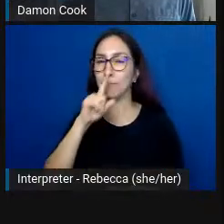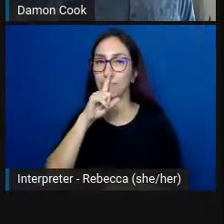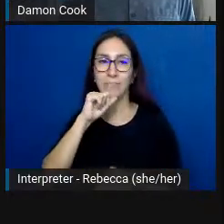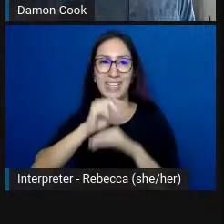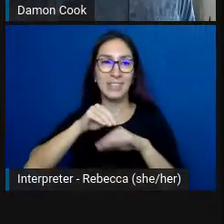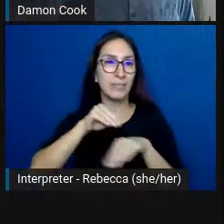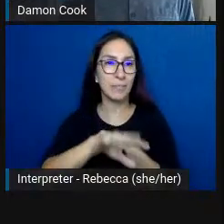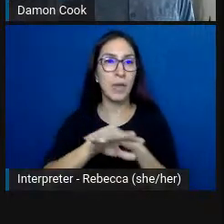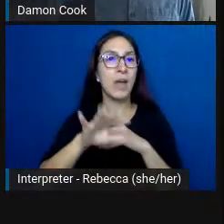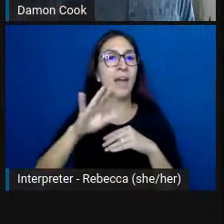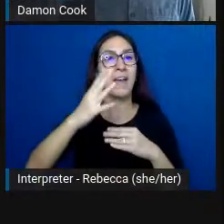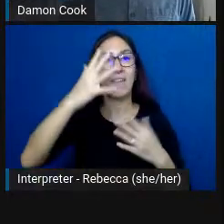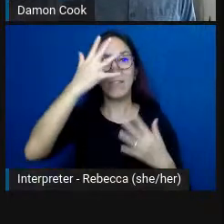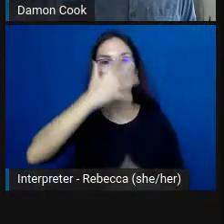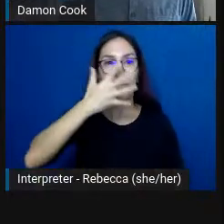beats the